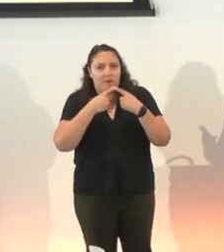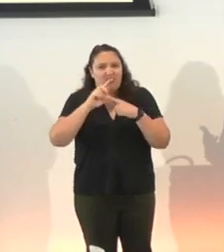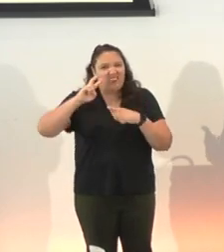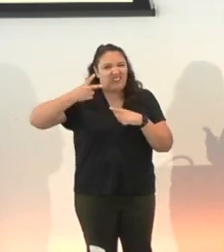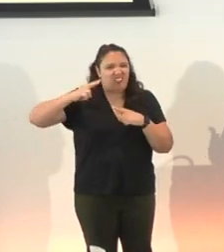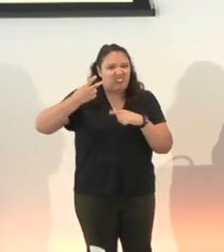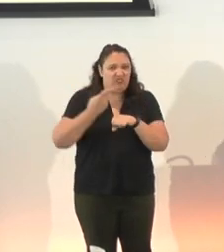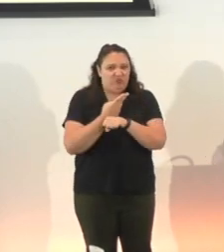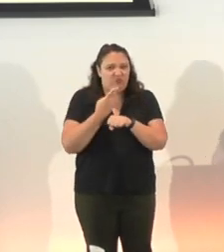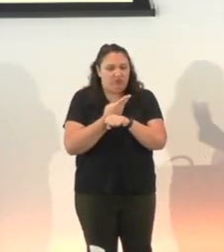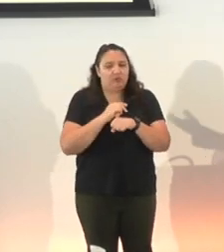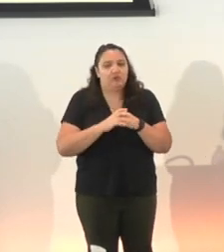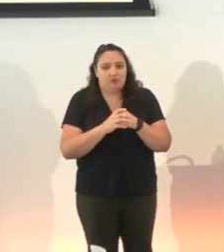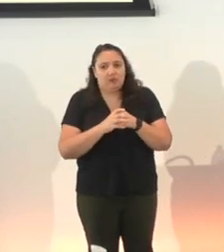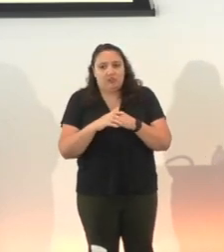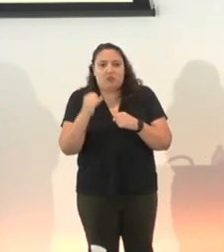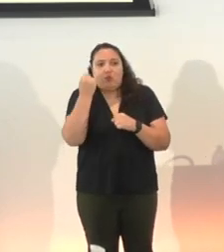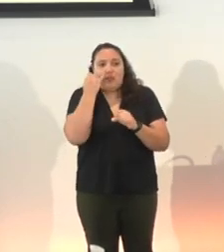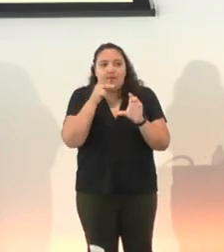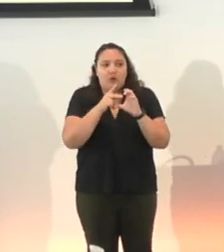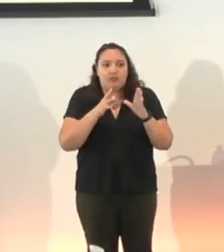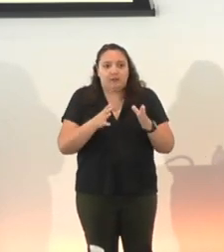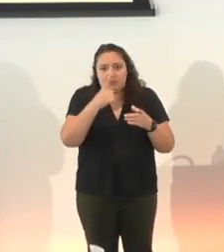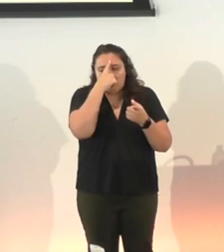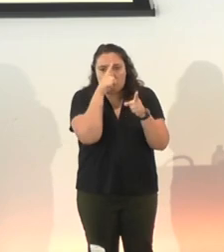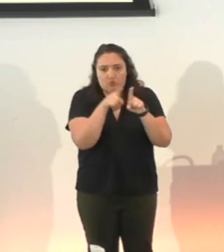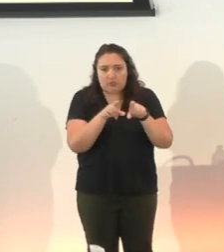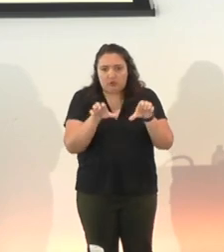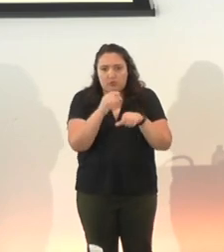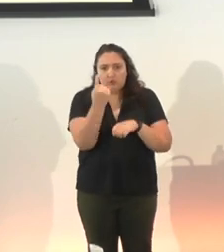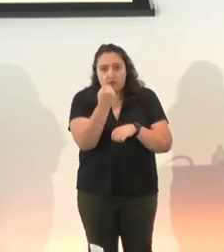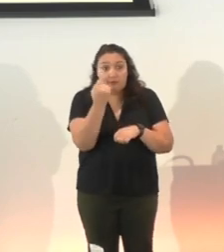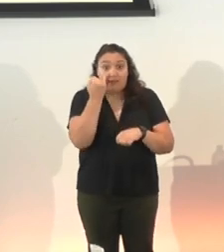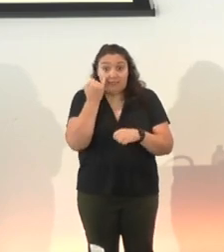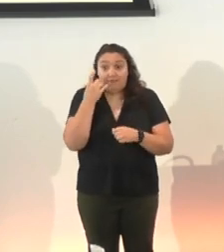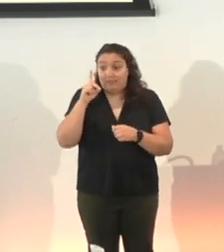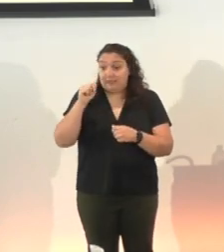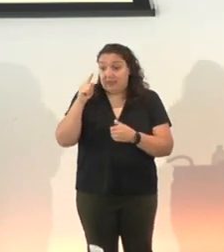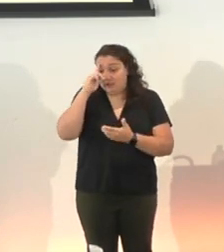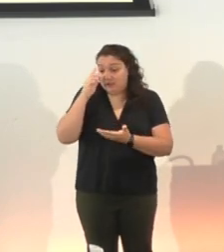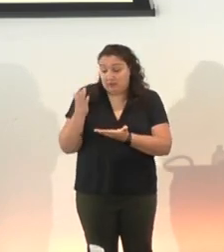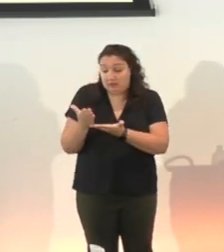use. When participants agreed to do something and the data is collected for that purpose, how do we